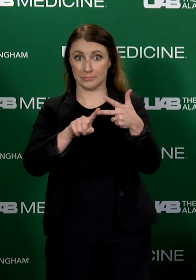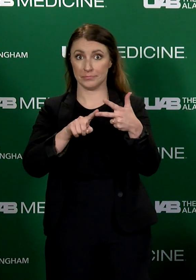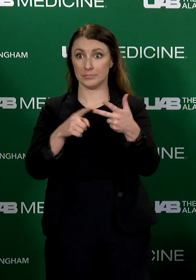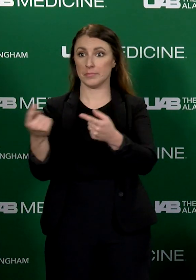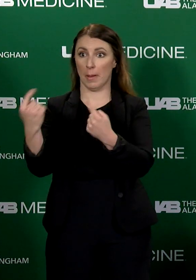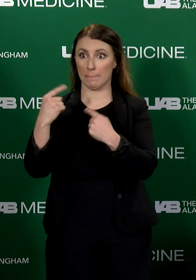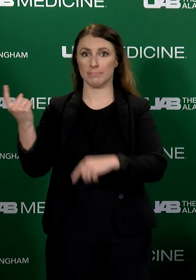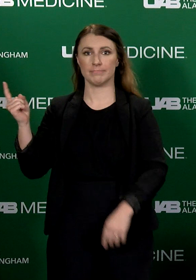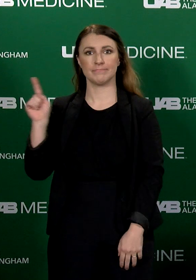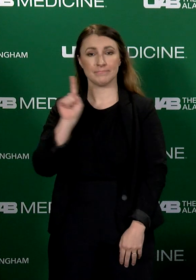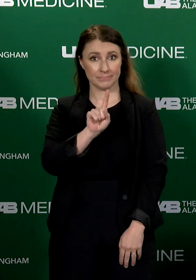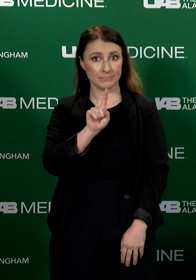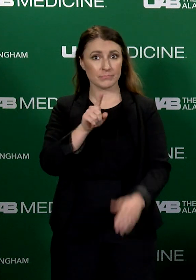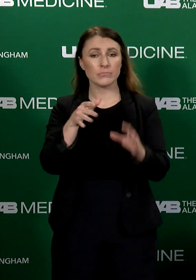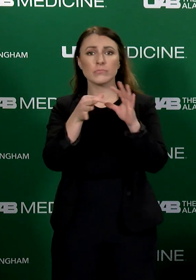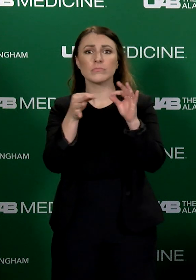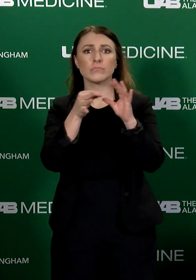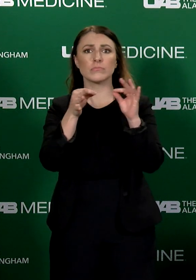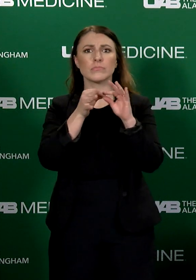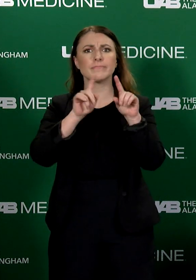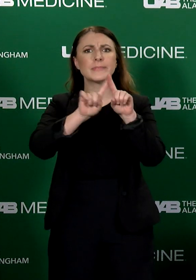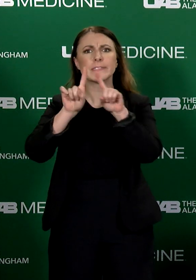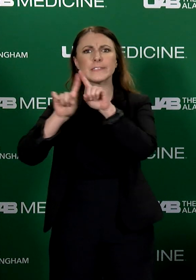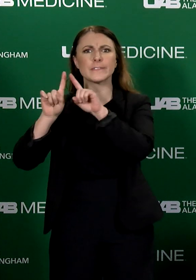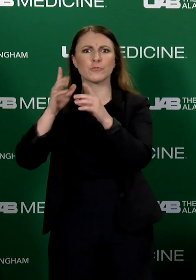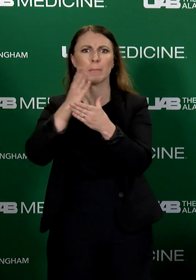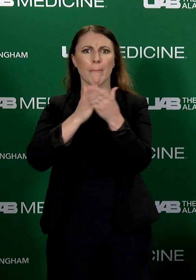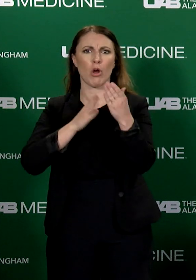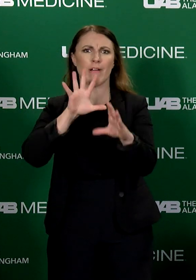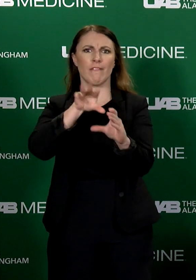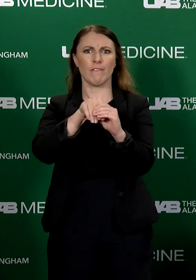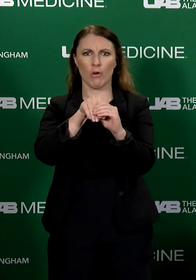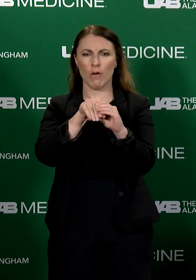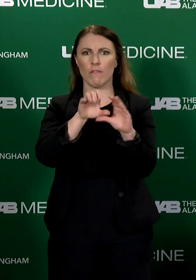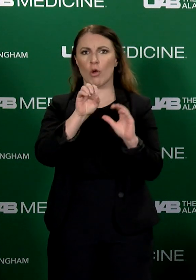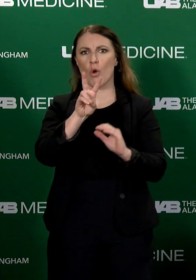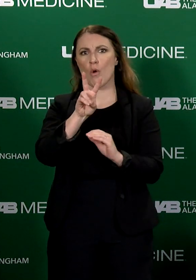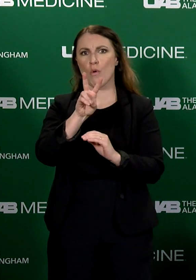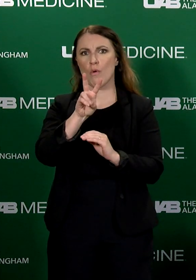different aspects of care for covid-19 here at UAB the first is gonna be jordan